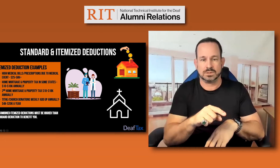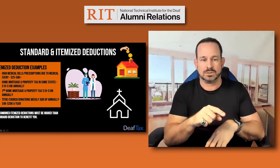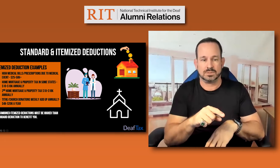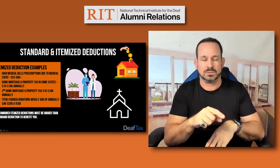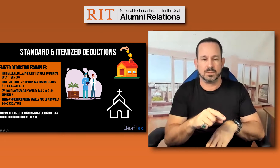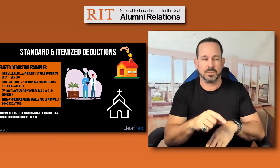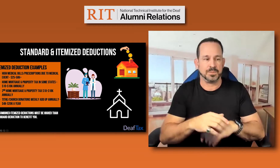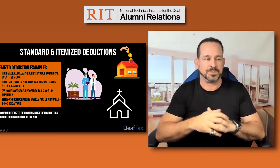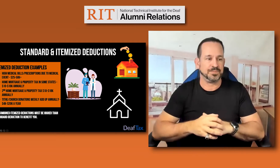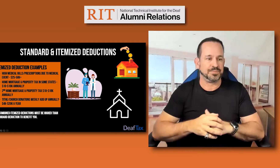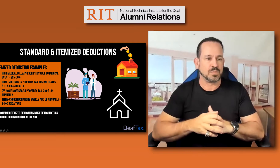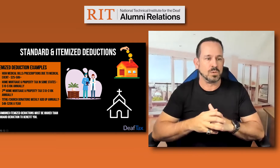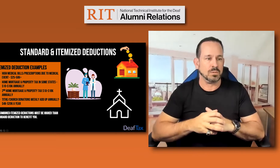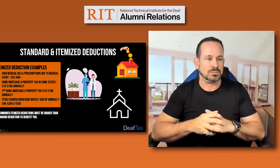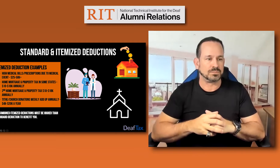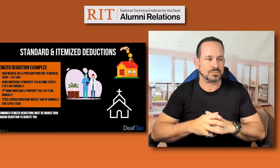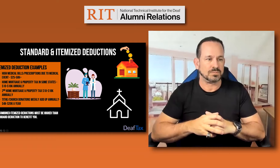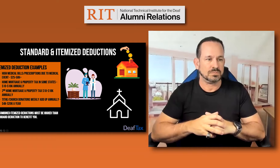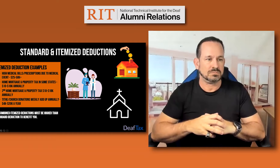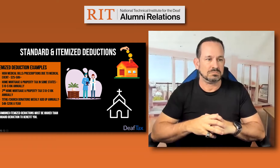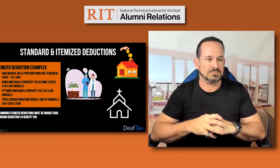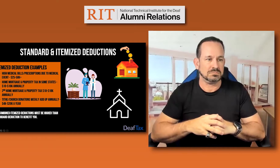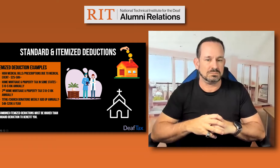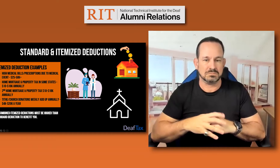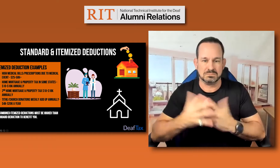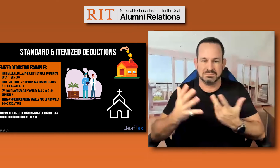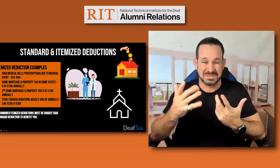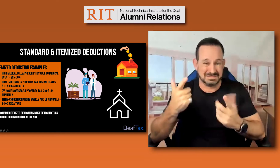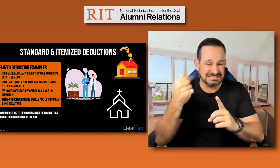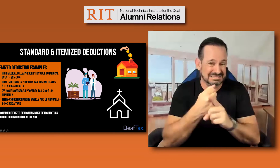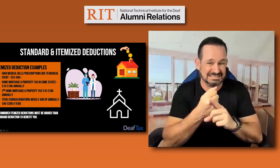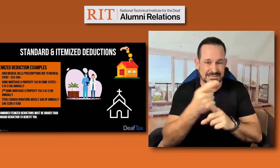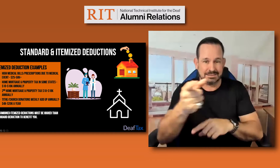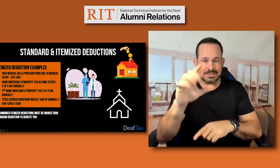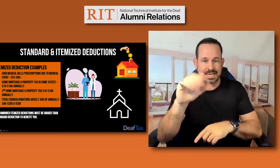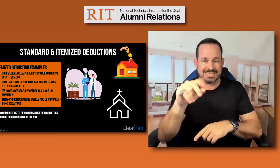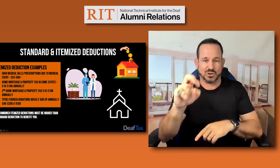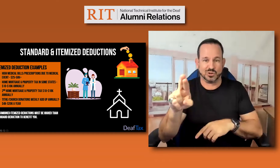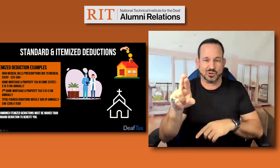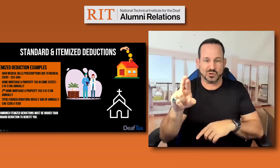Here are some examples that itemized deductions may apply.